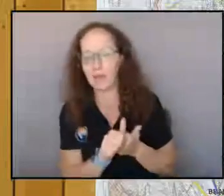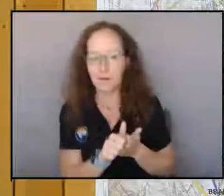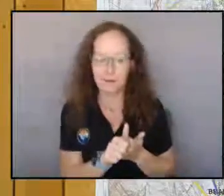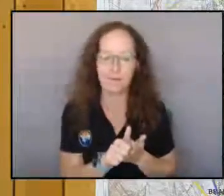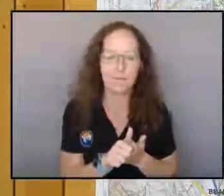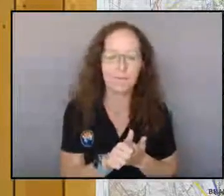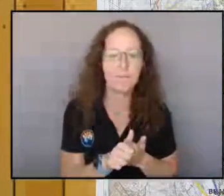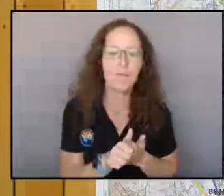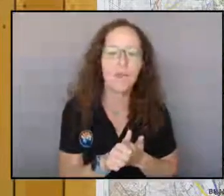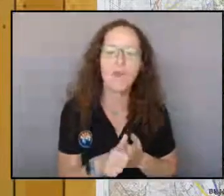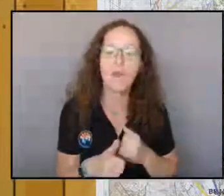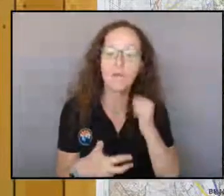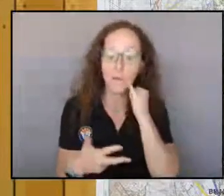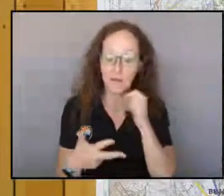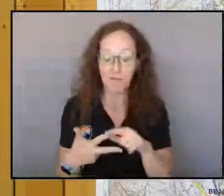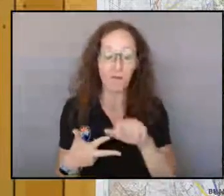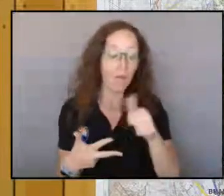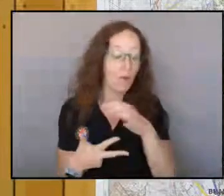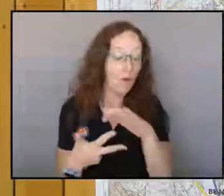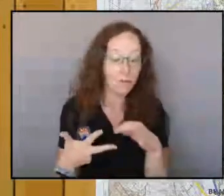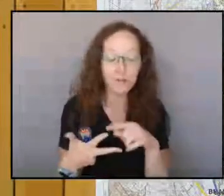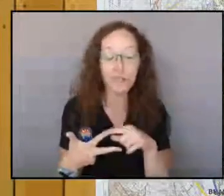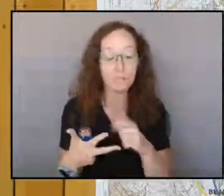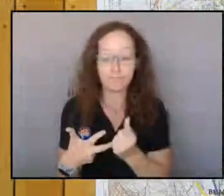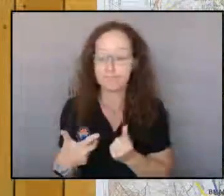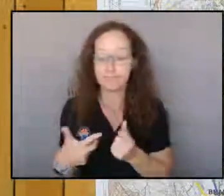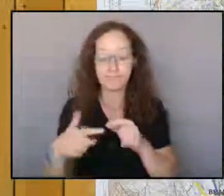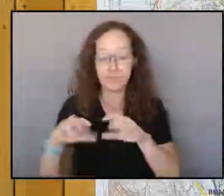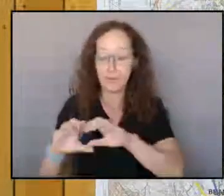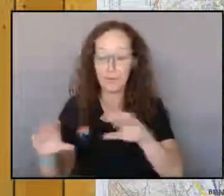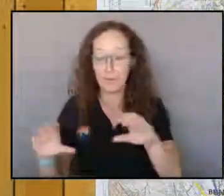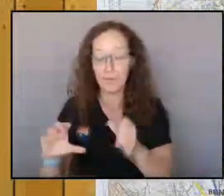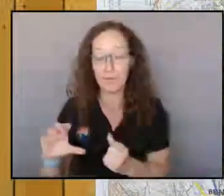USE THIS DOZER LINE THAT EXISTS HERE AND OPEN UP MORE